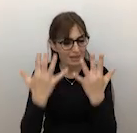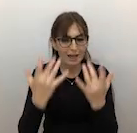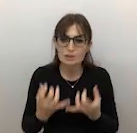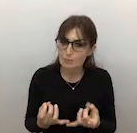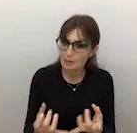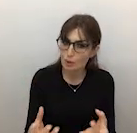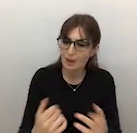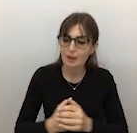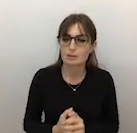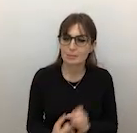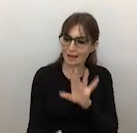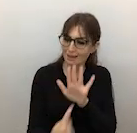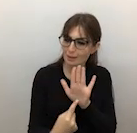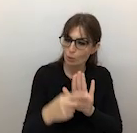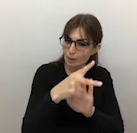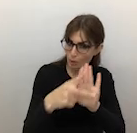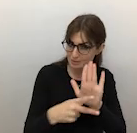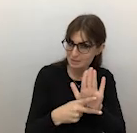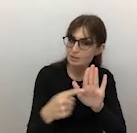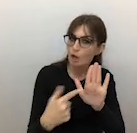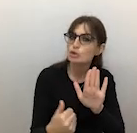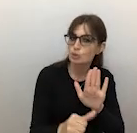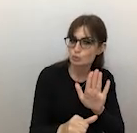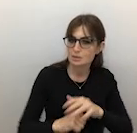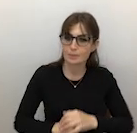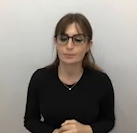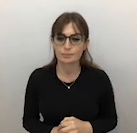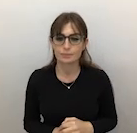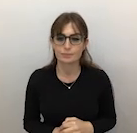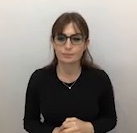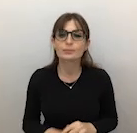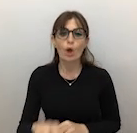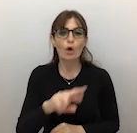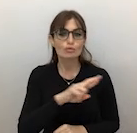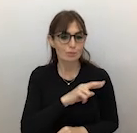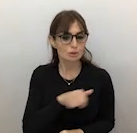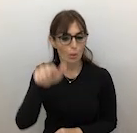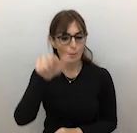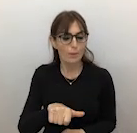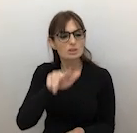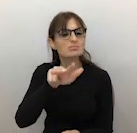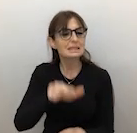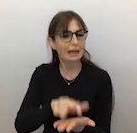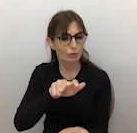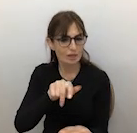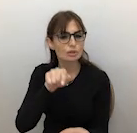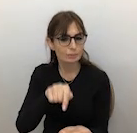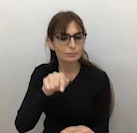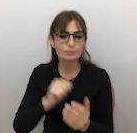prepared and the key accounting policies used. Finally, a responsible persons' declaration.